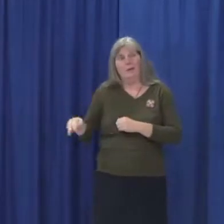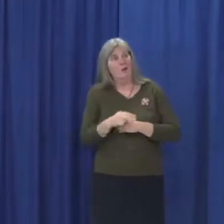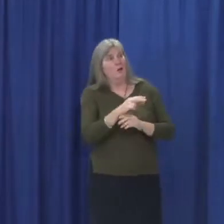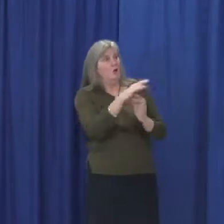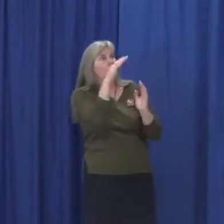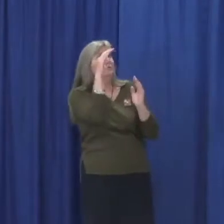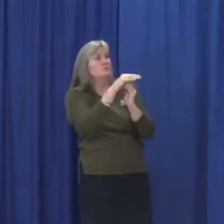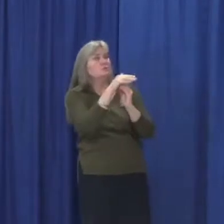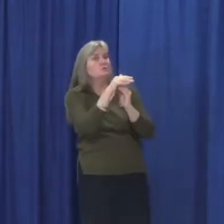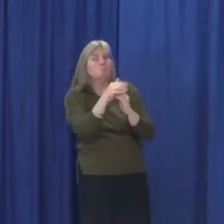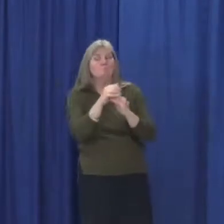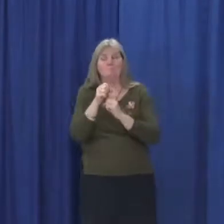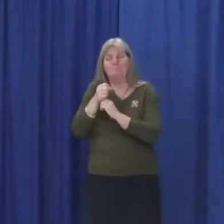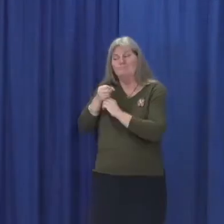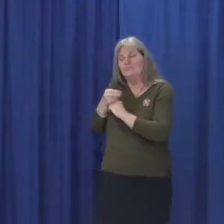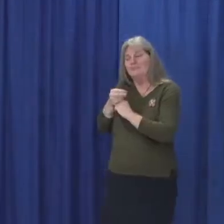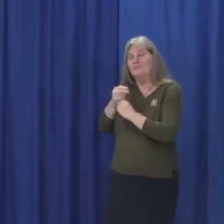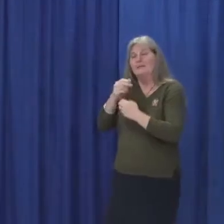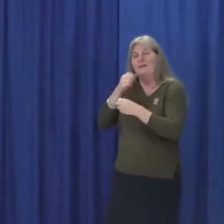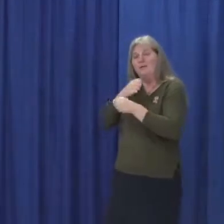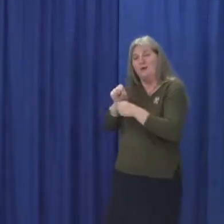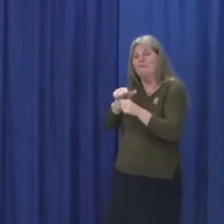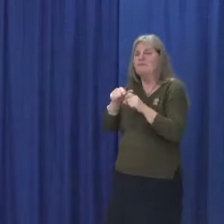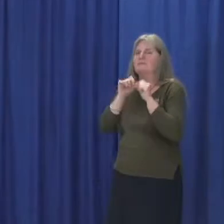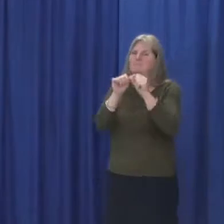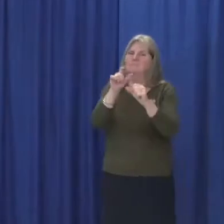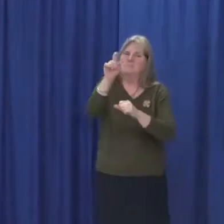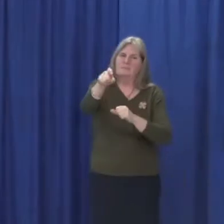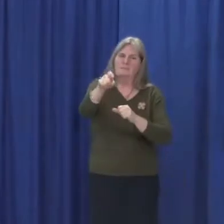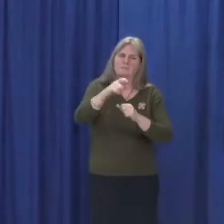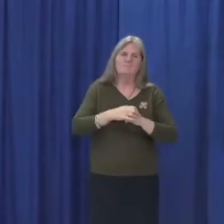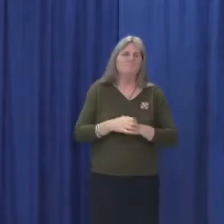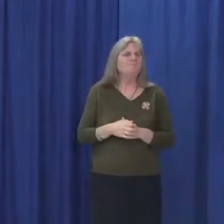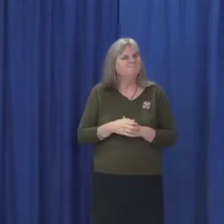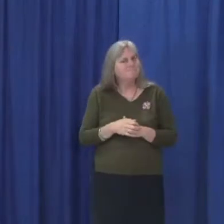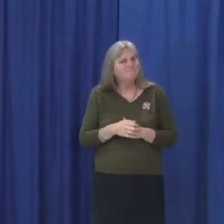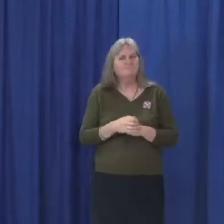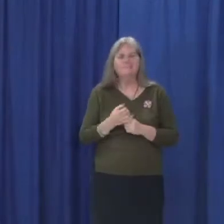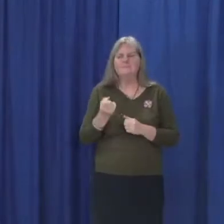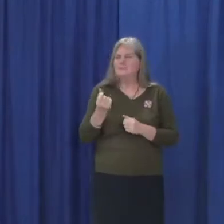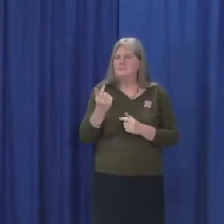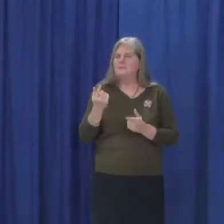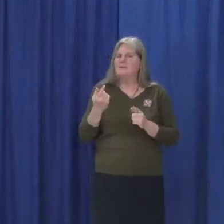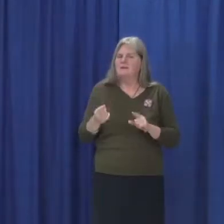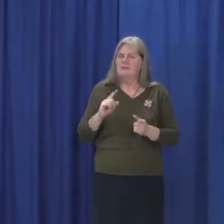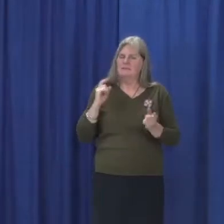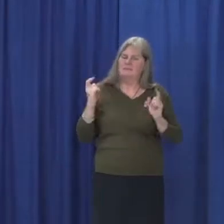the fight against COVID-19 but we need to keep going. Despite many changes we've seen